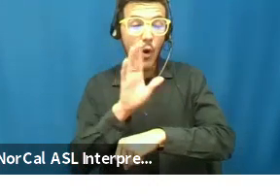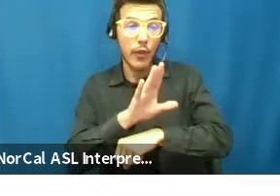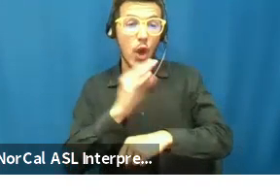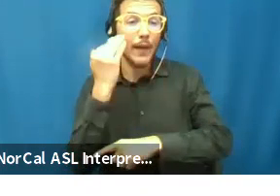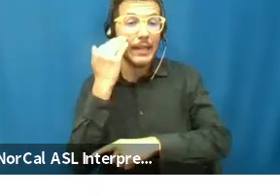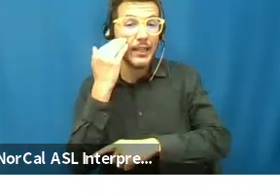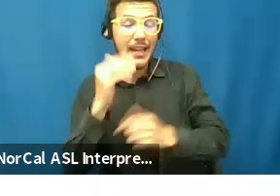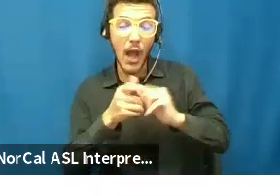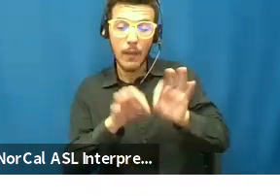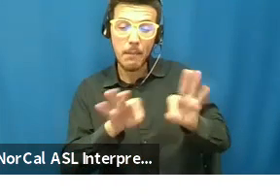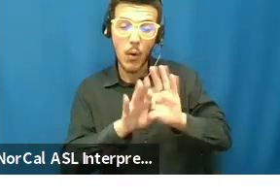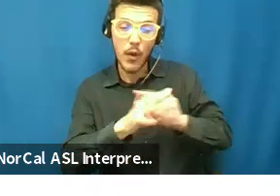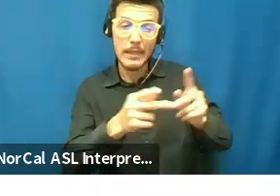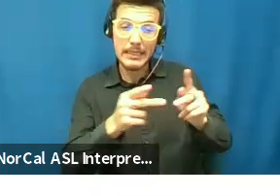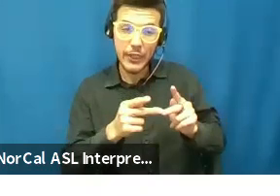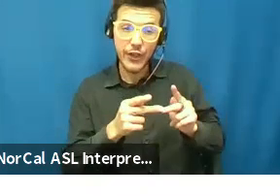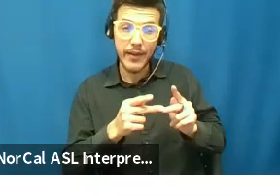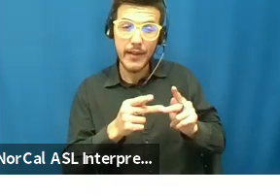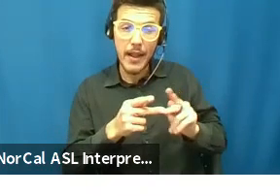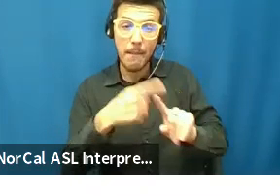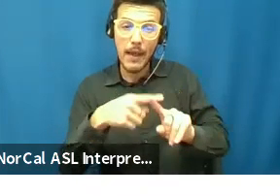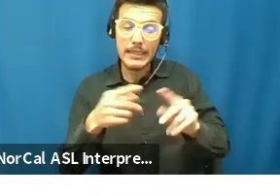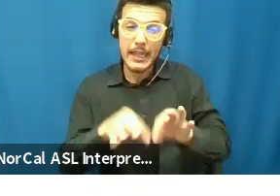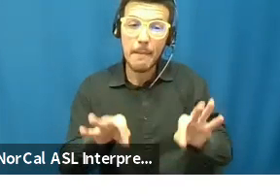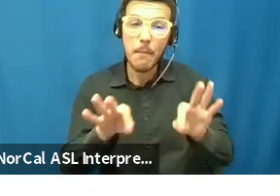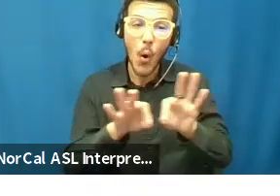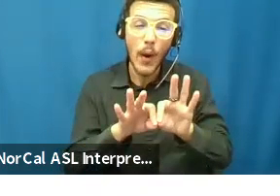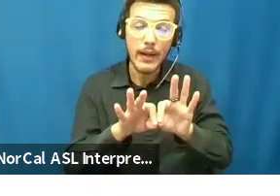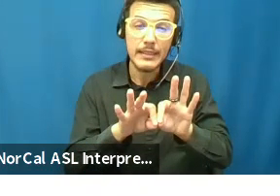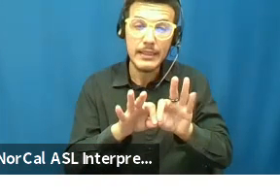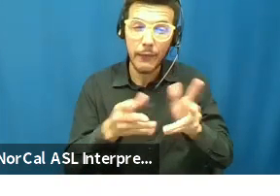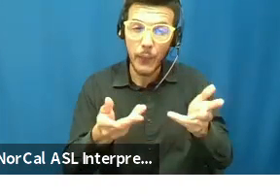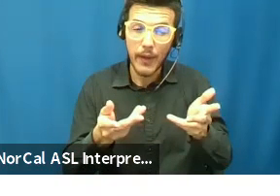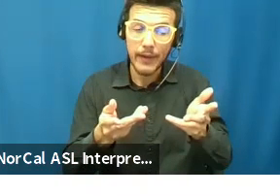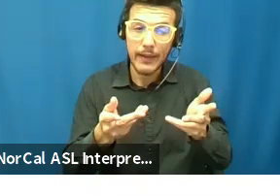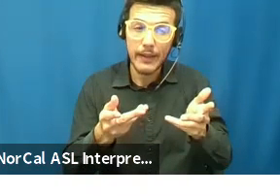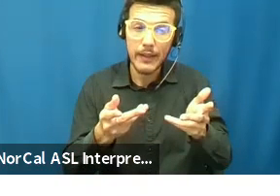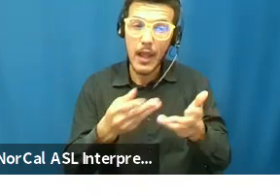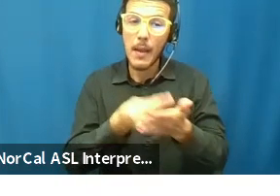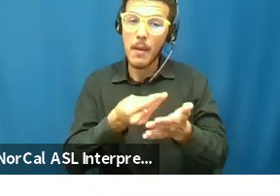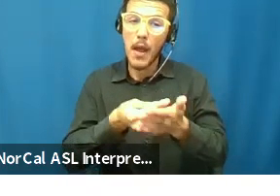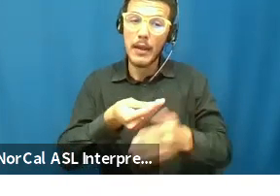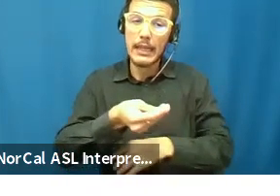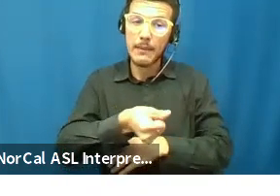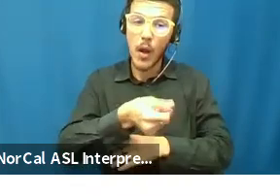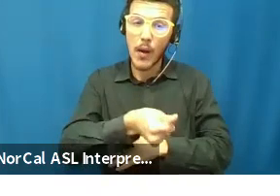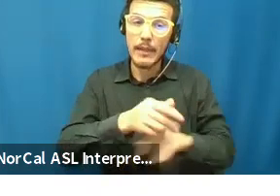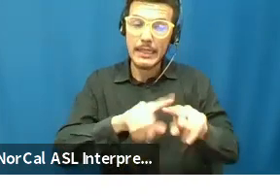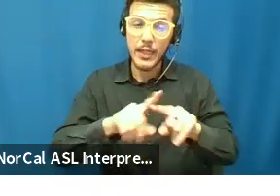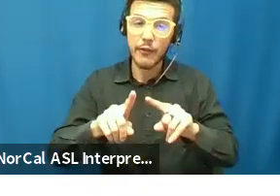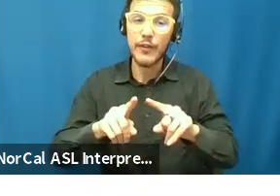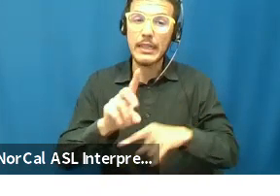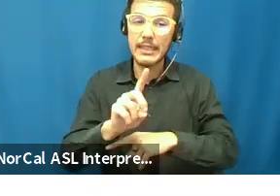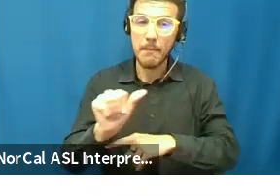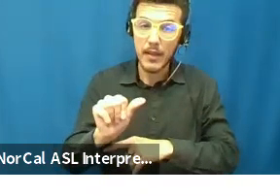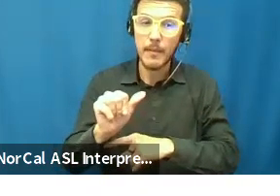of their position and the importance of funding different disability accessibility initiatives,